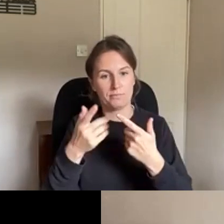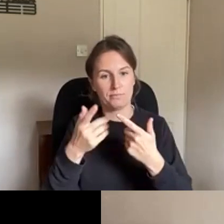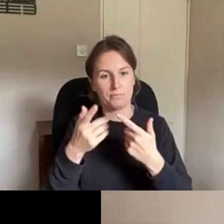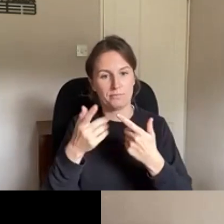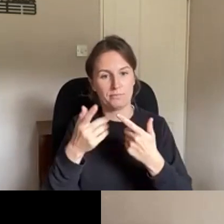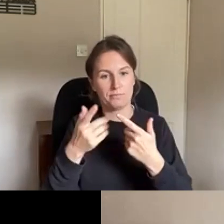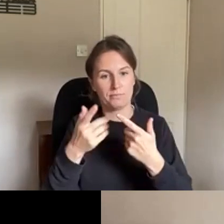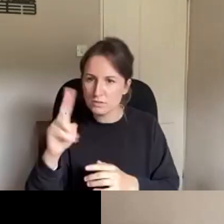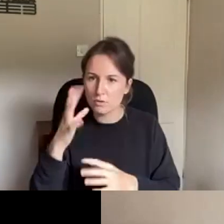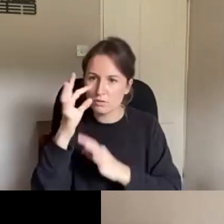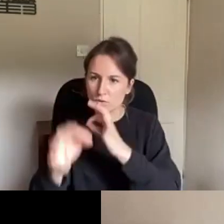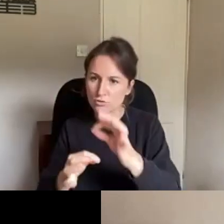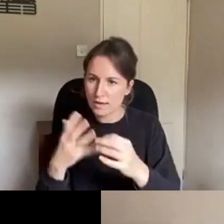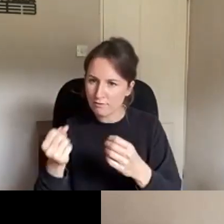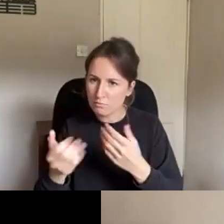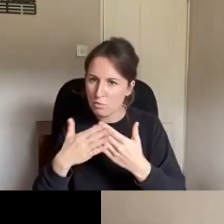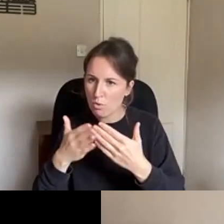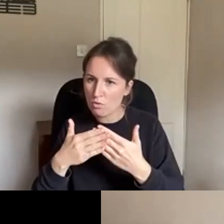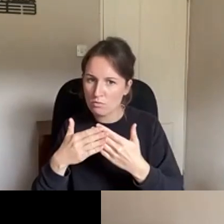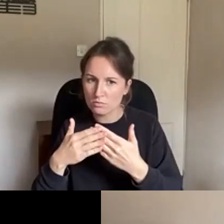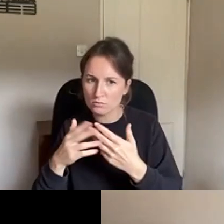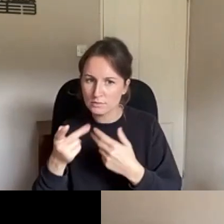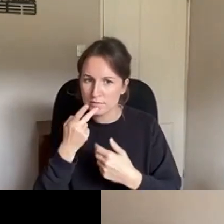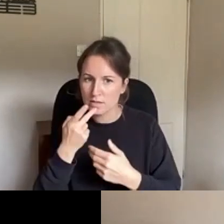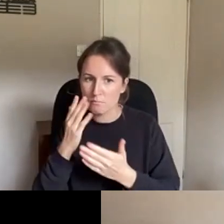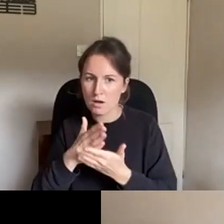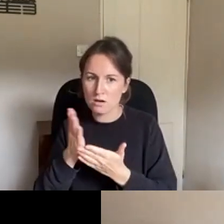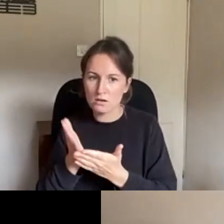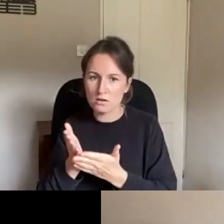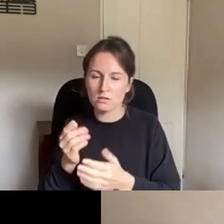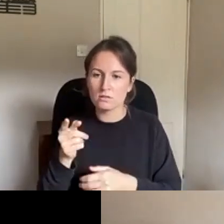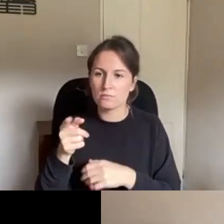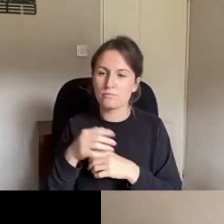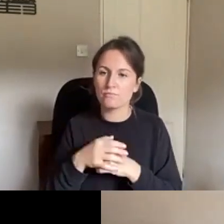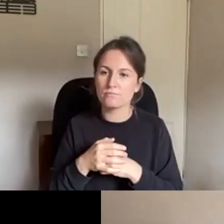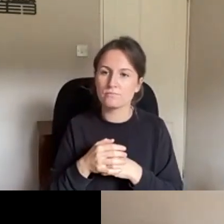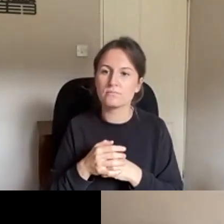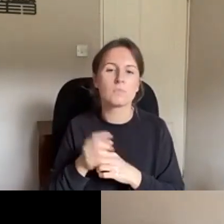Question, wasn't it? Was there a-- Sorry, mine cut out, Rose, sorry. No, ignore me.